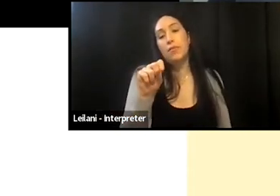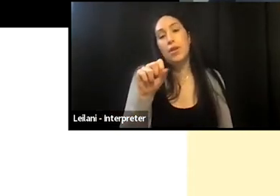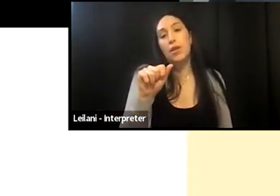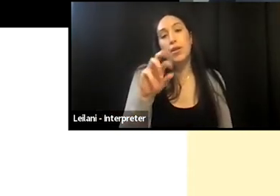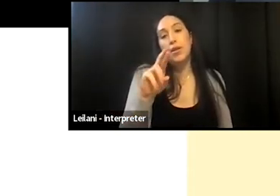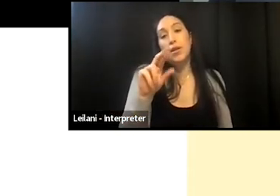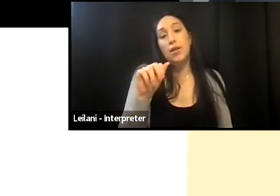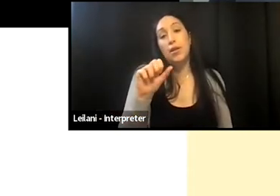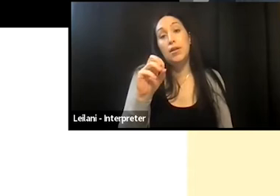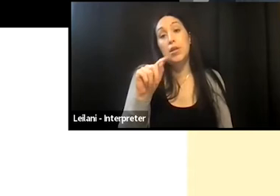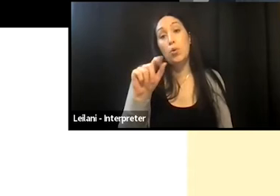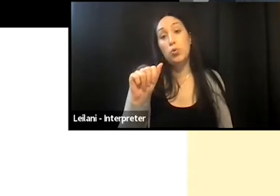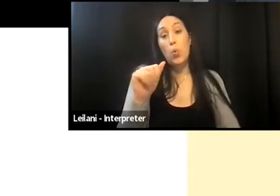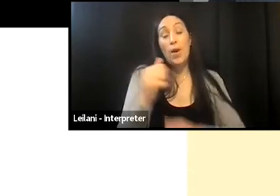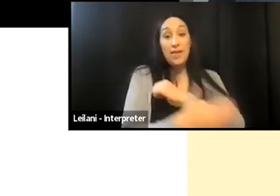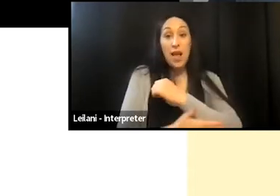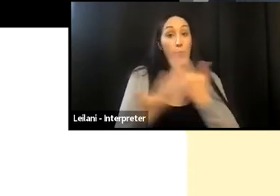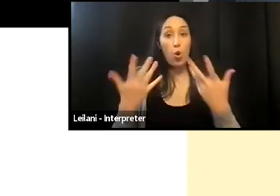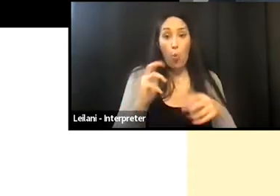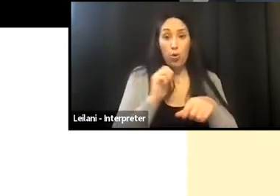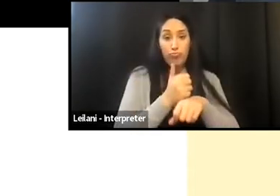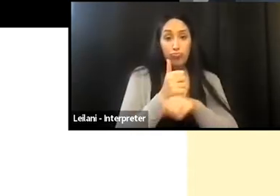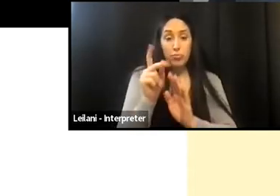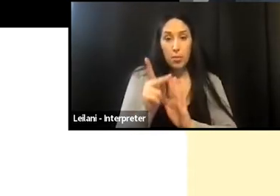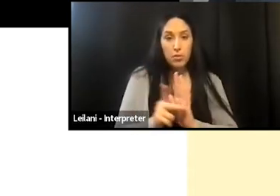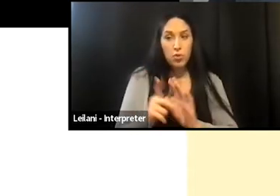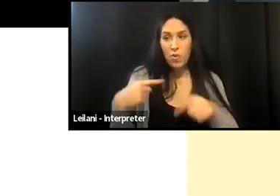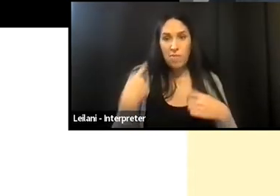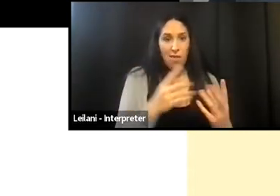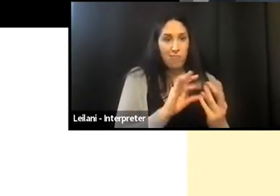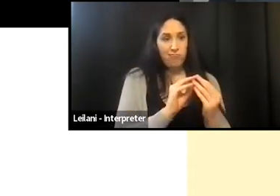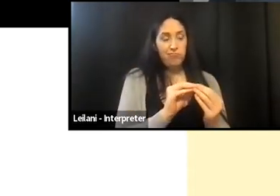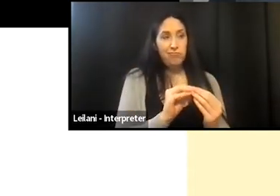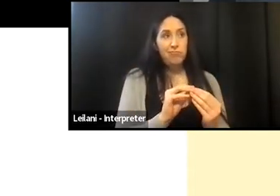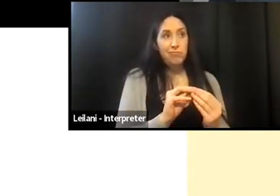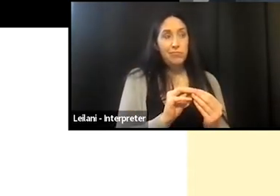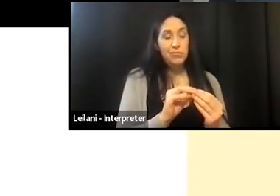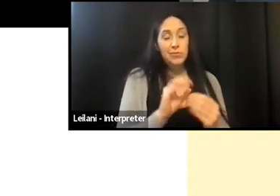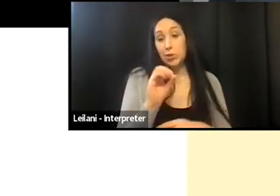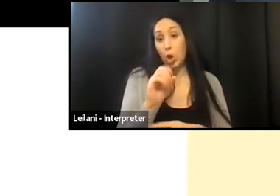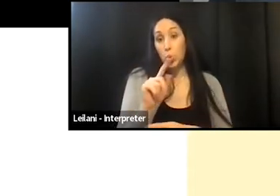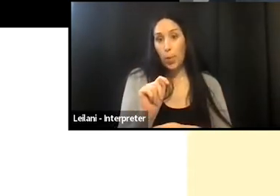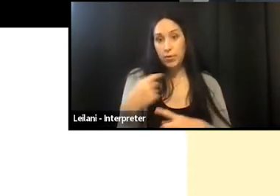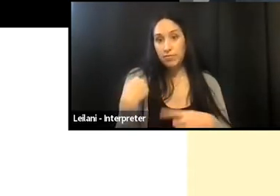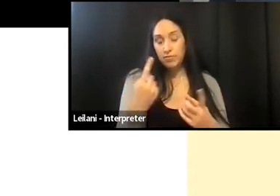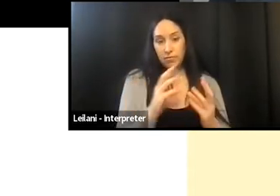we've been meeting with the county since last October. And what we're trying to do is work on having